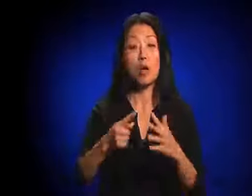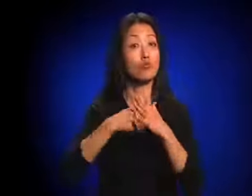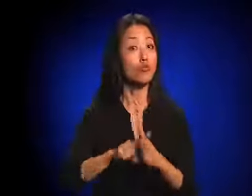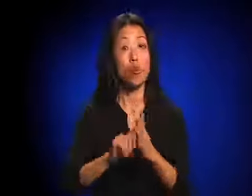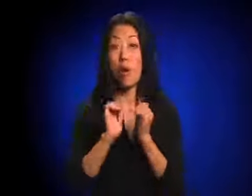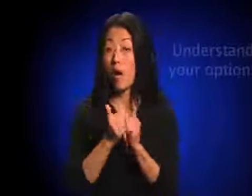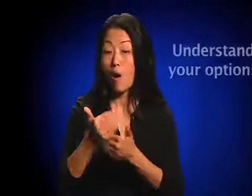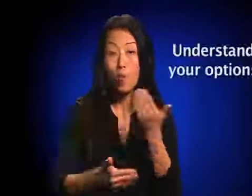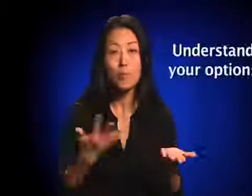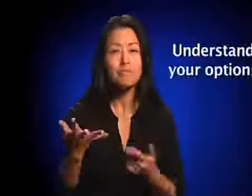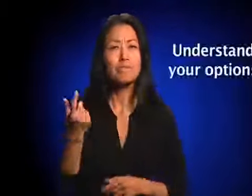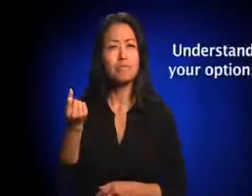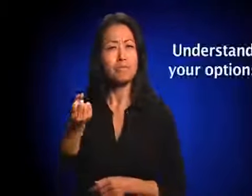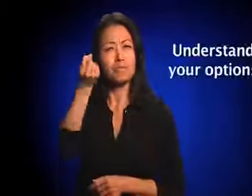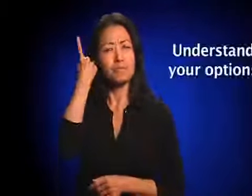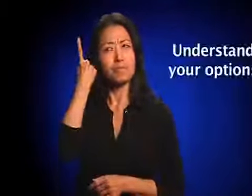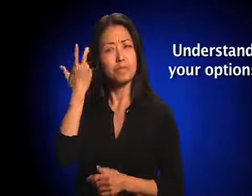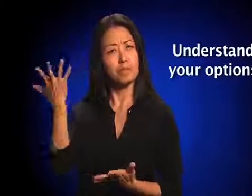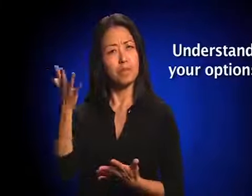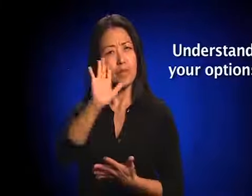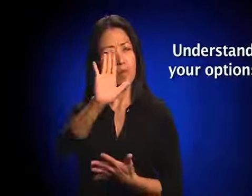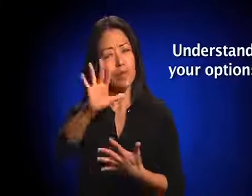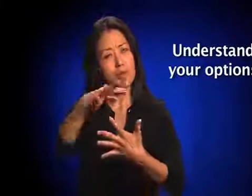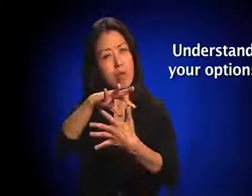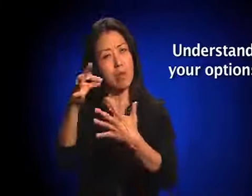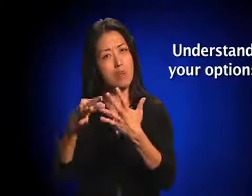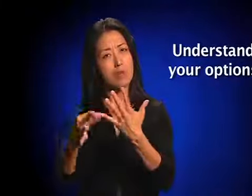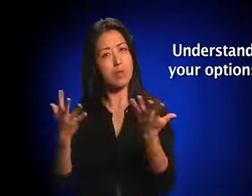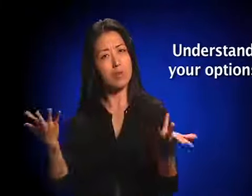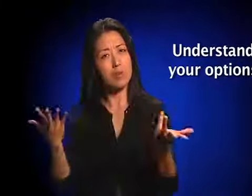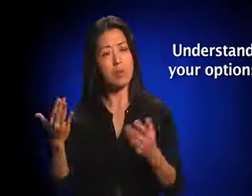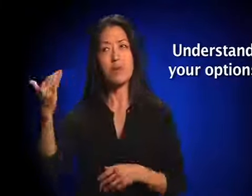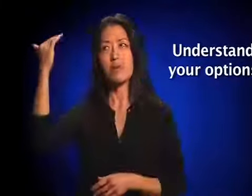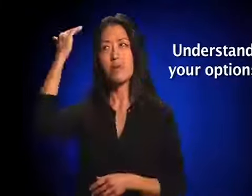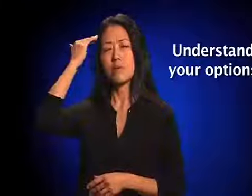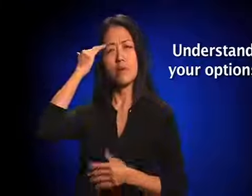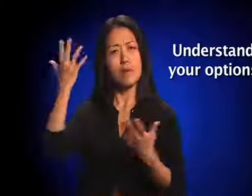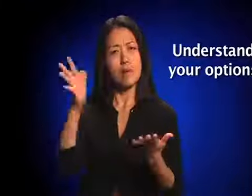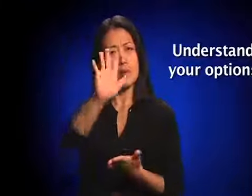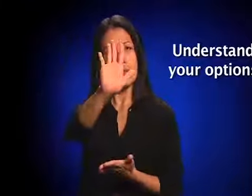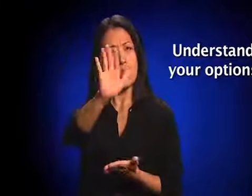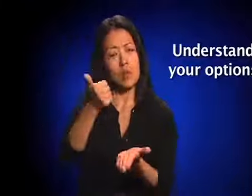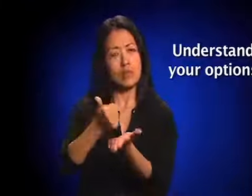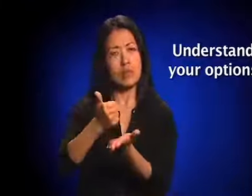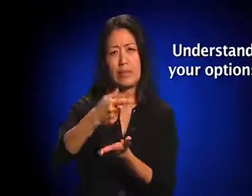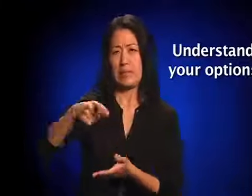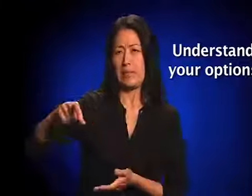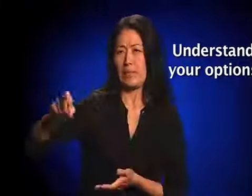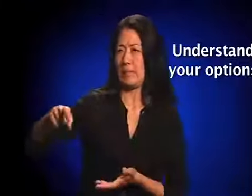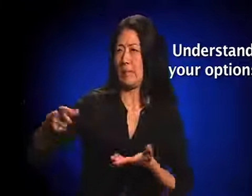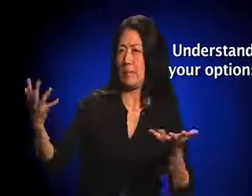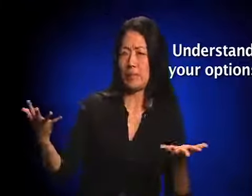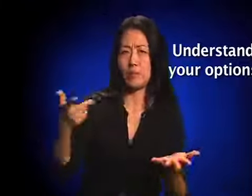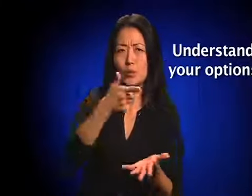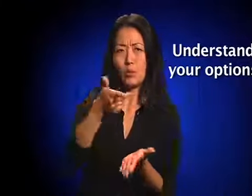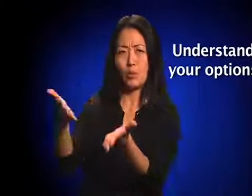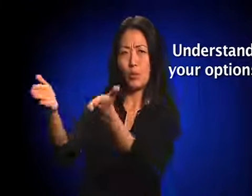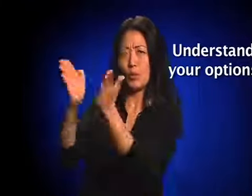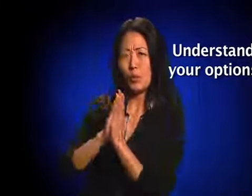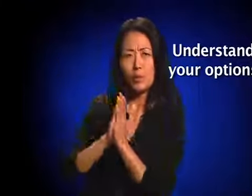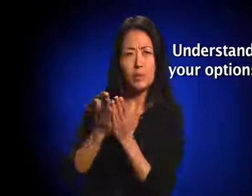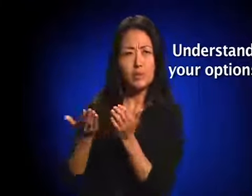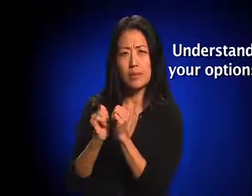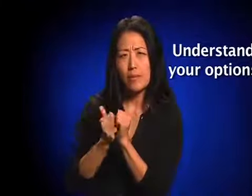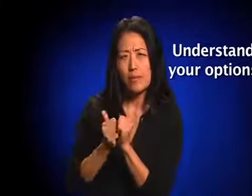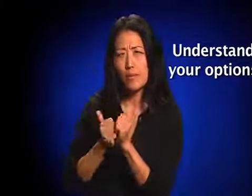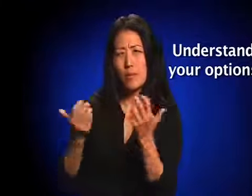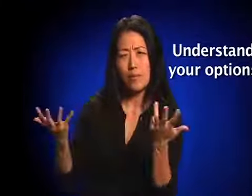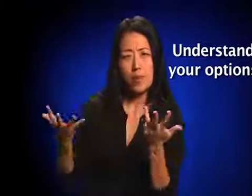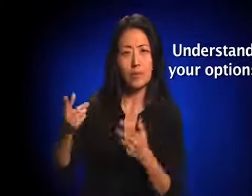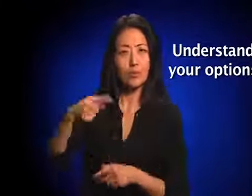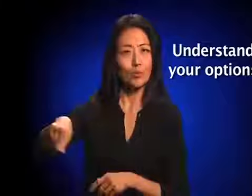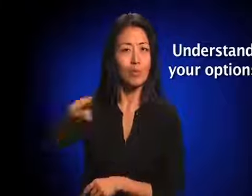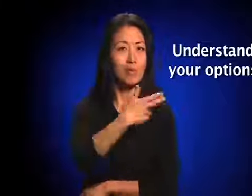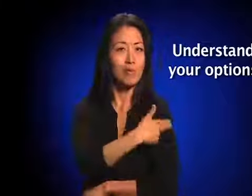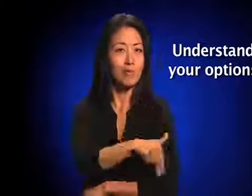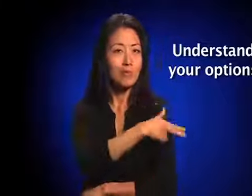You can start by understanding your options, so you know what assistance you can request